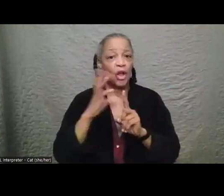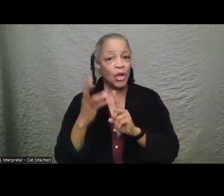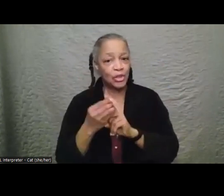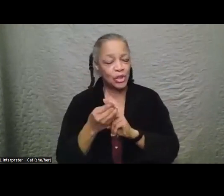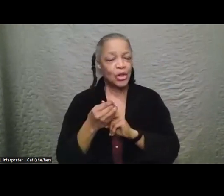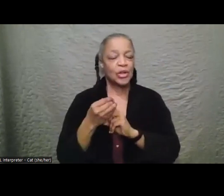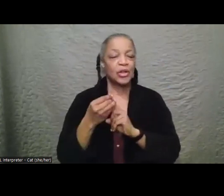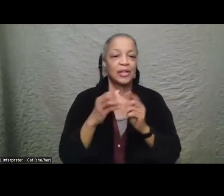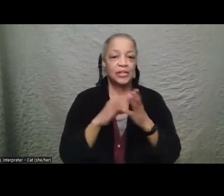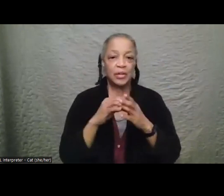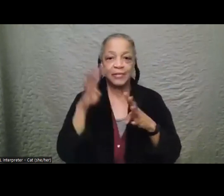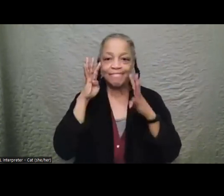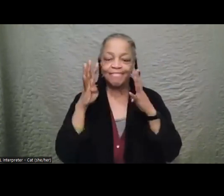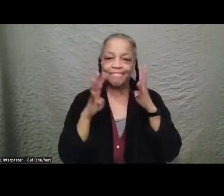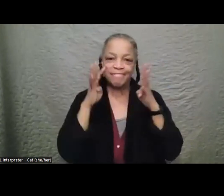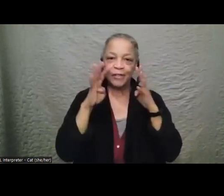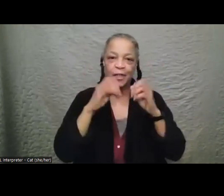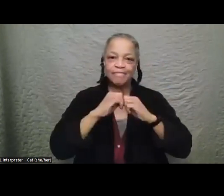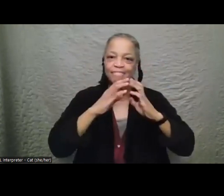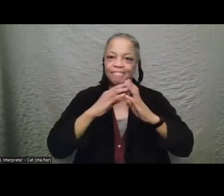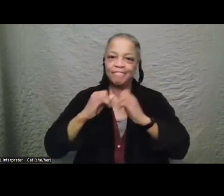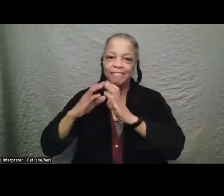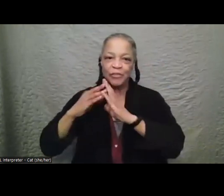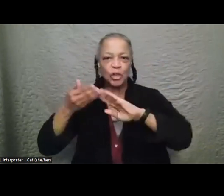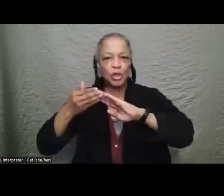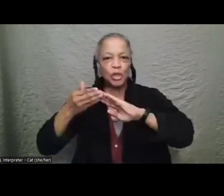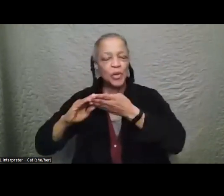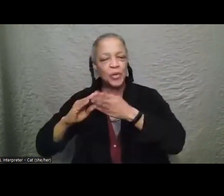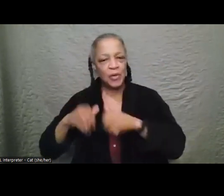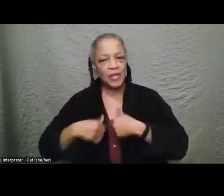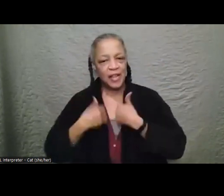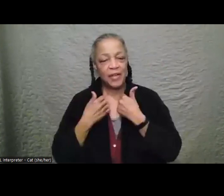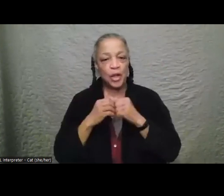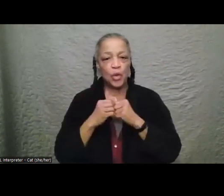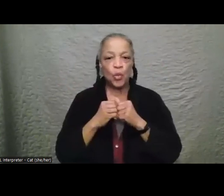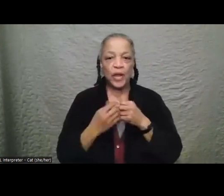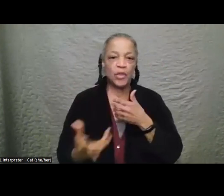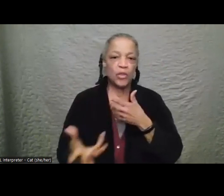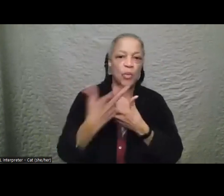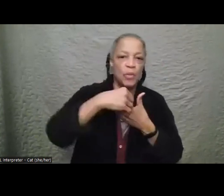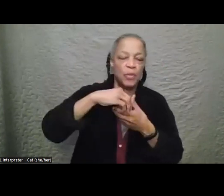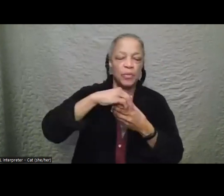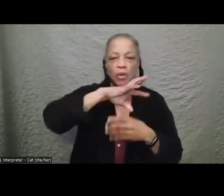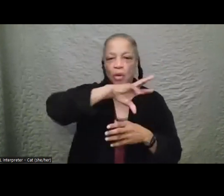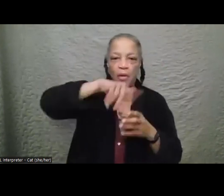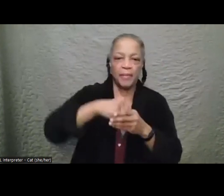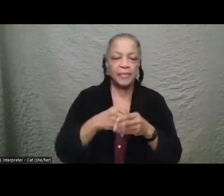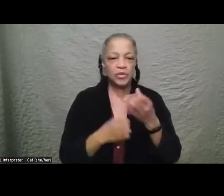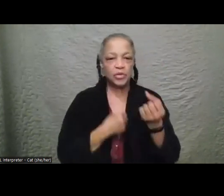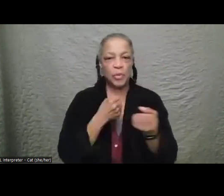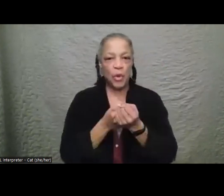Creating communal living with a wraparound support , it does take time.